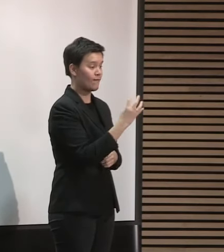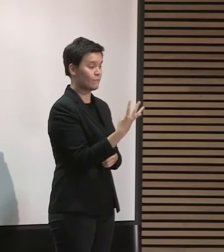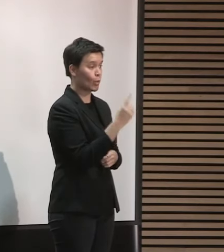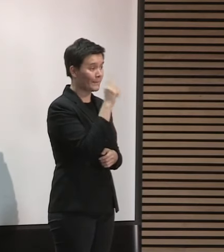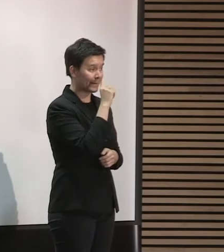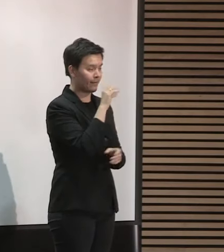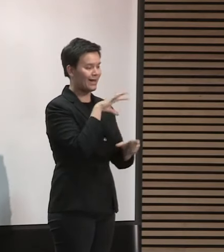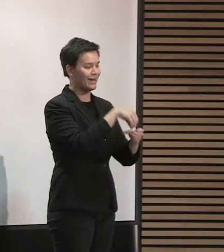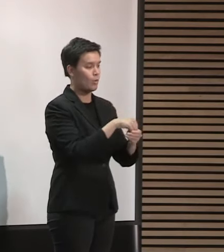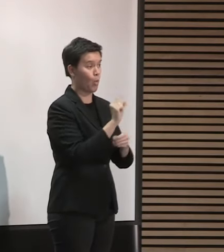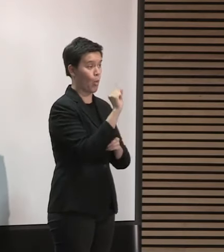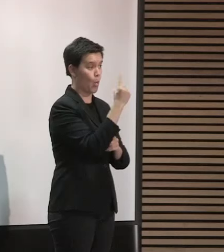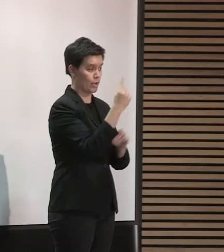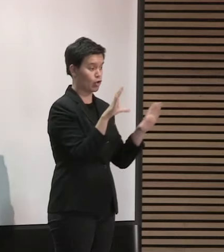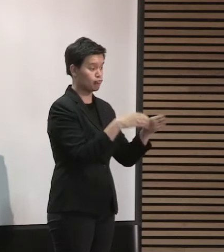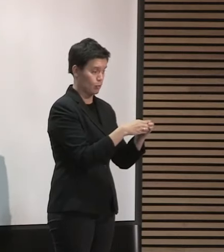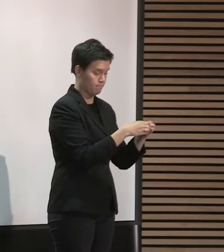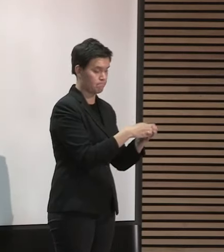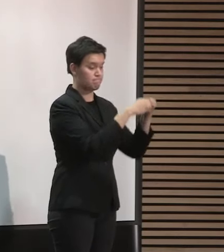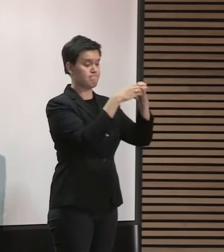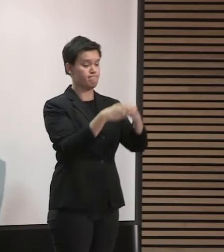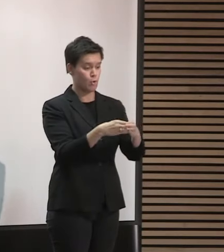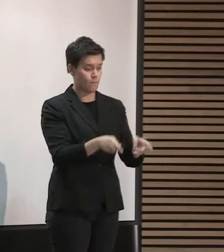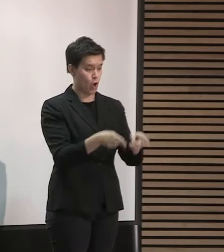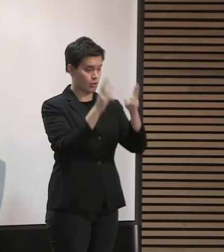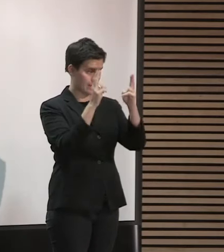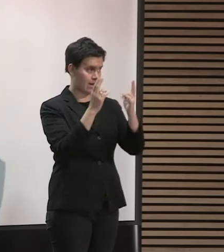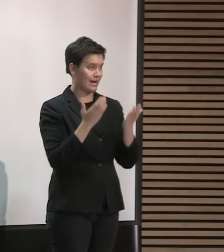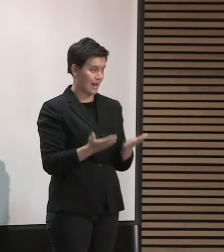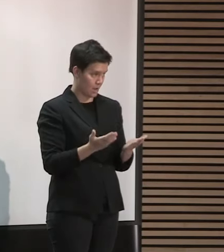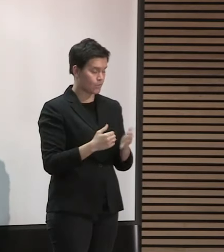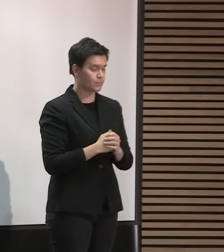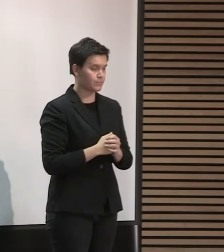now signed up for the COVID Tracer app, so that's 50% of